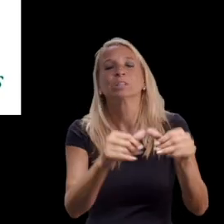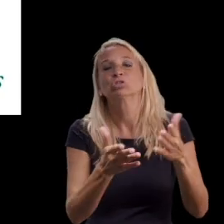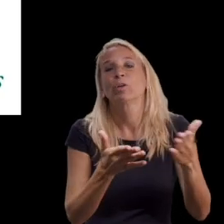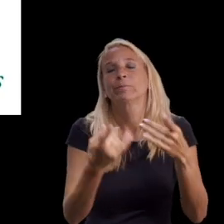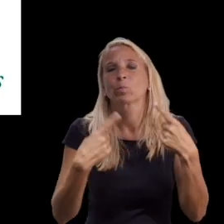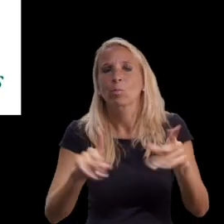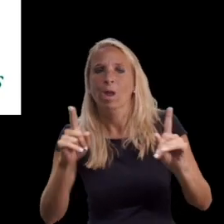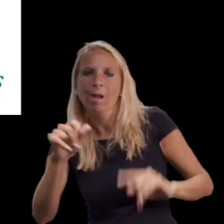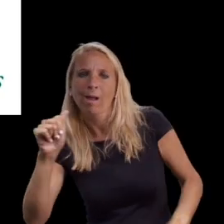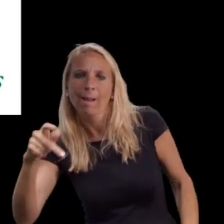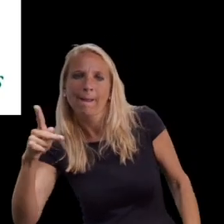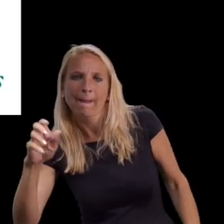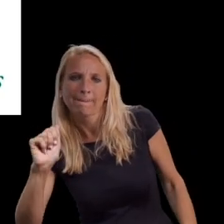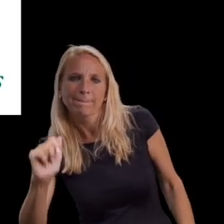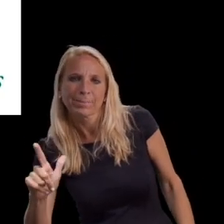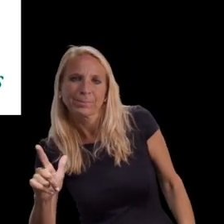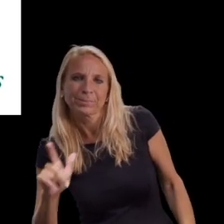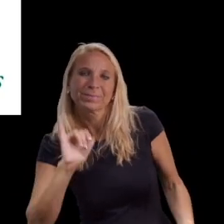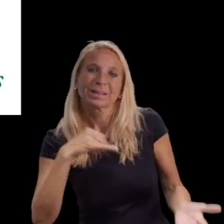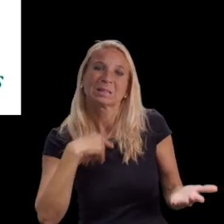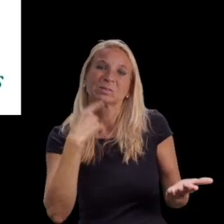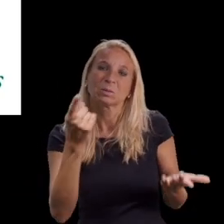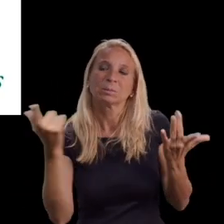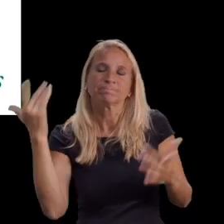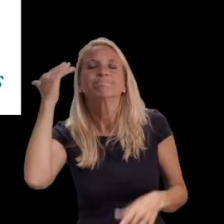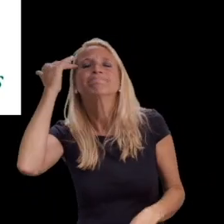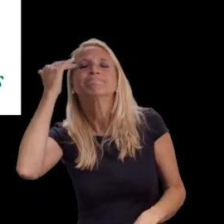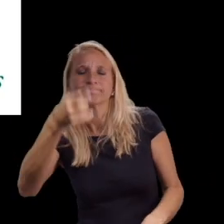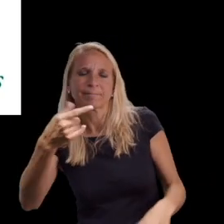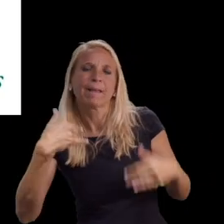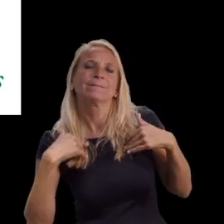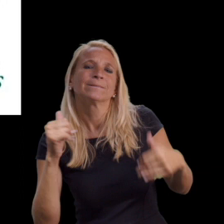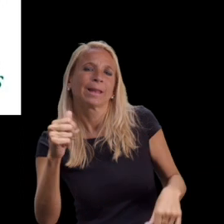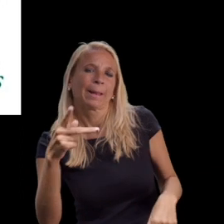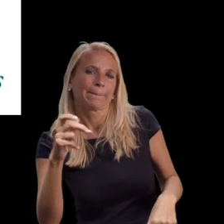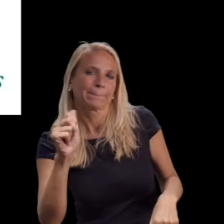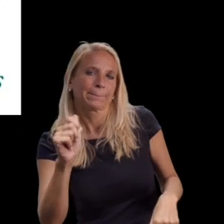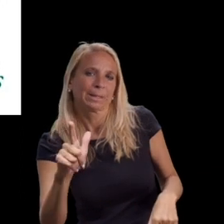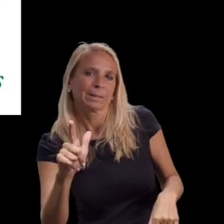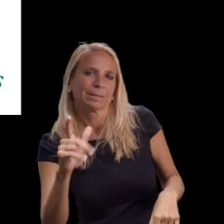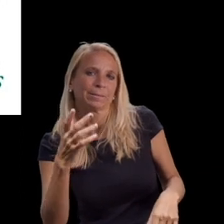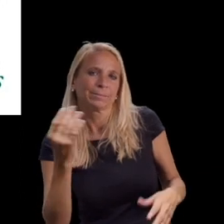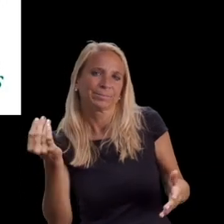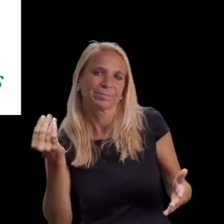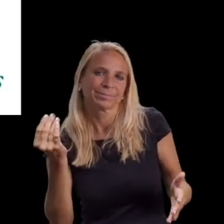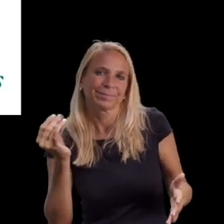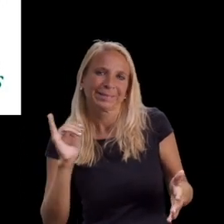So they might have told you like you, you know, we're aware you have an appeal, you have to,